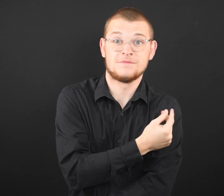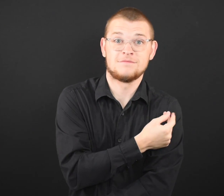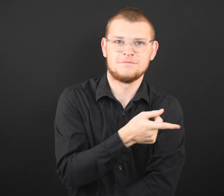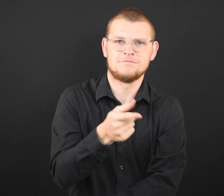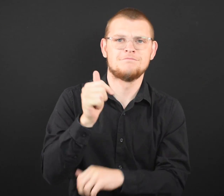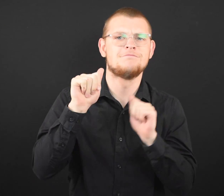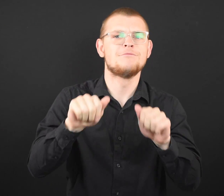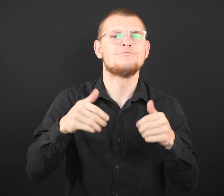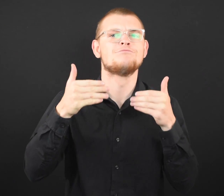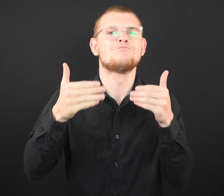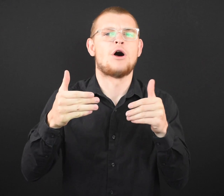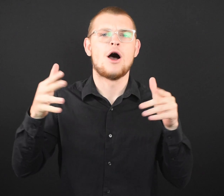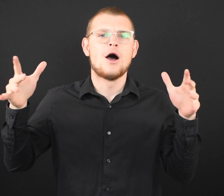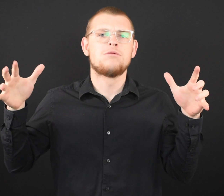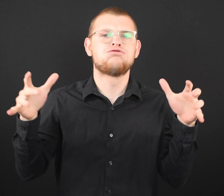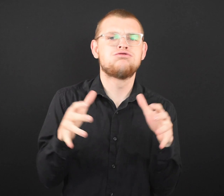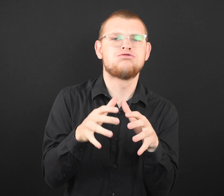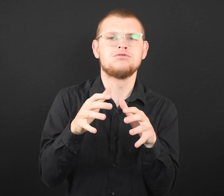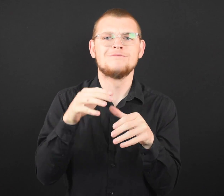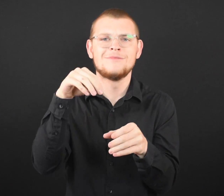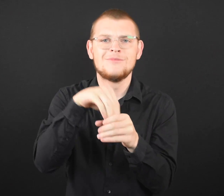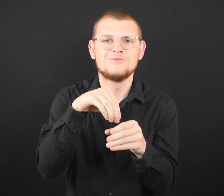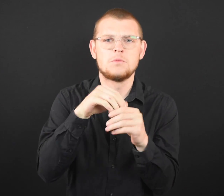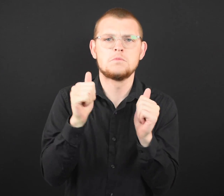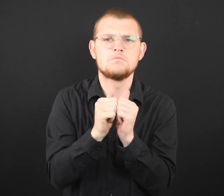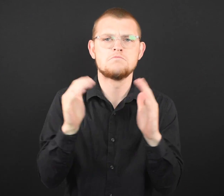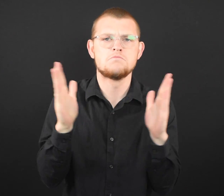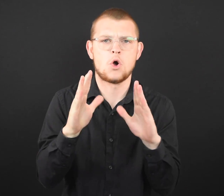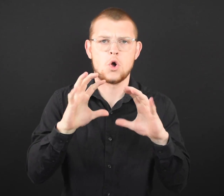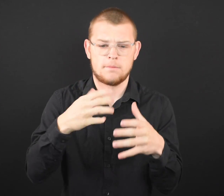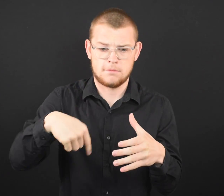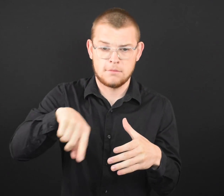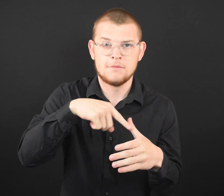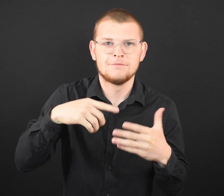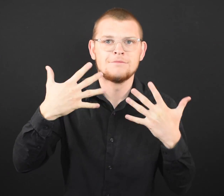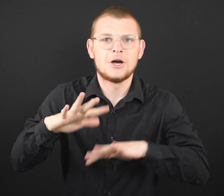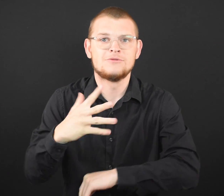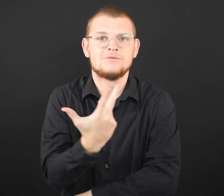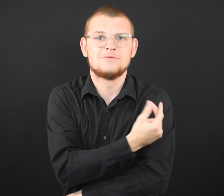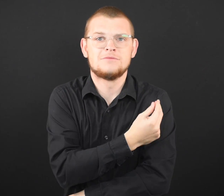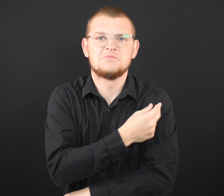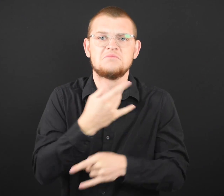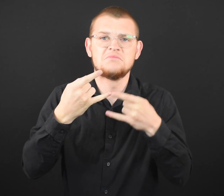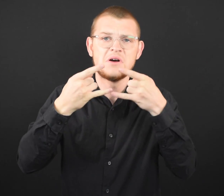● You can gather indoors with smaller groups of fully vaccinated people